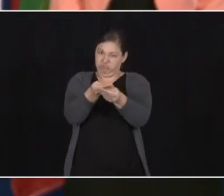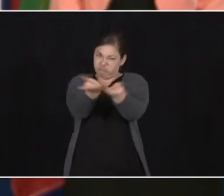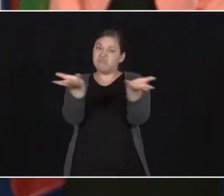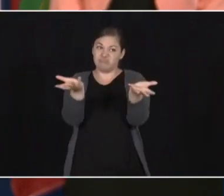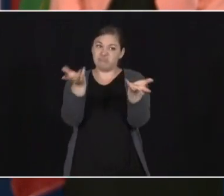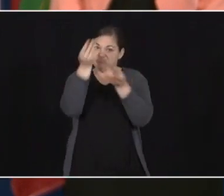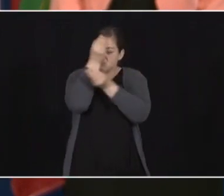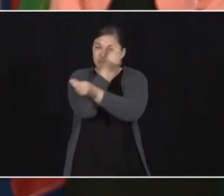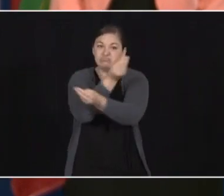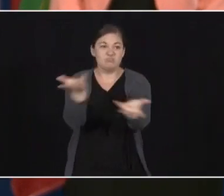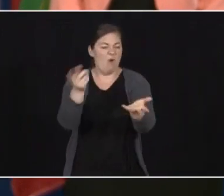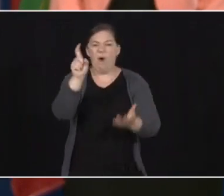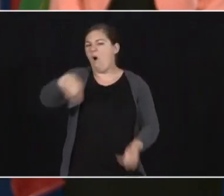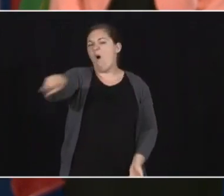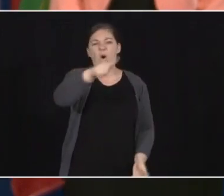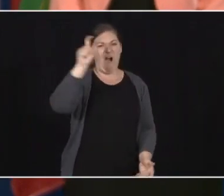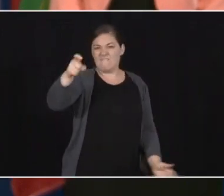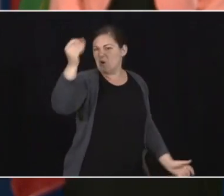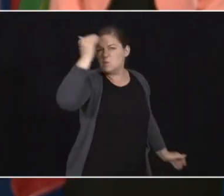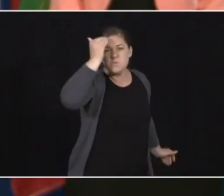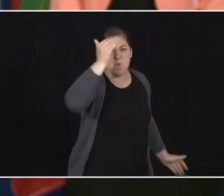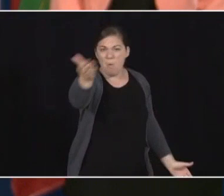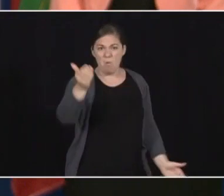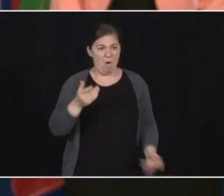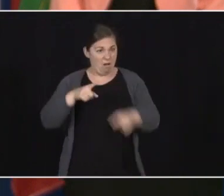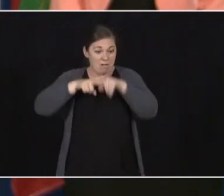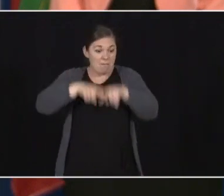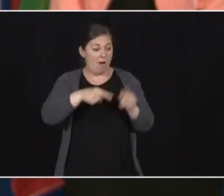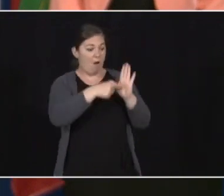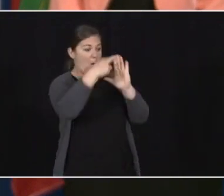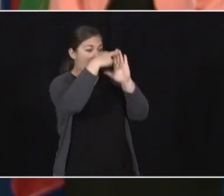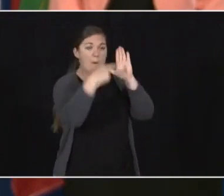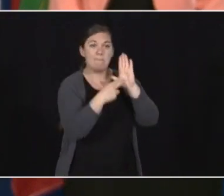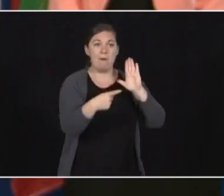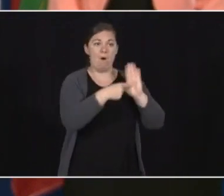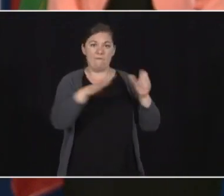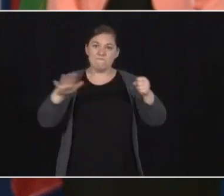We need answers, and that's why we ordered these reports